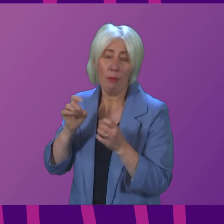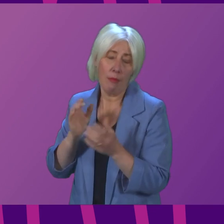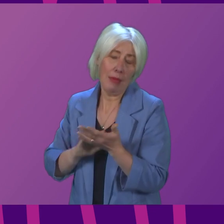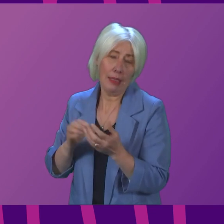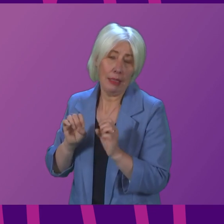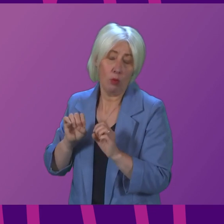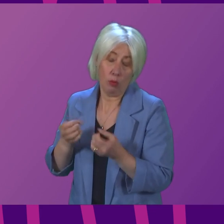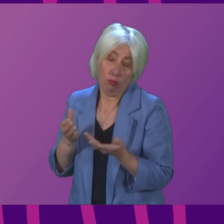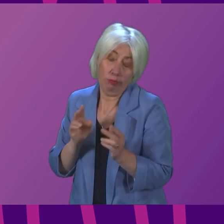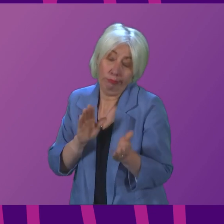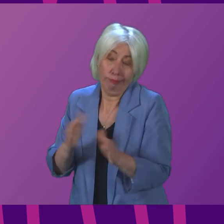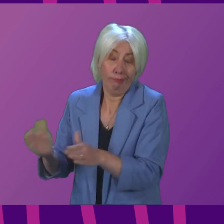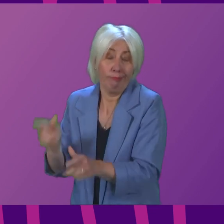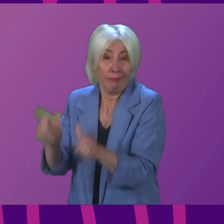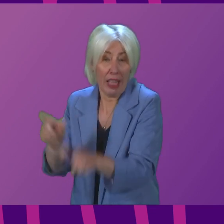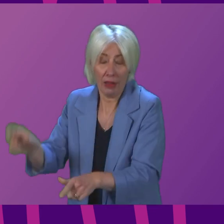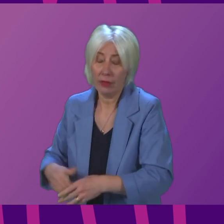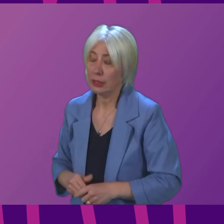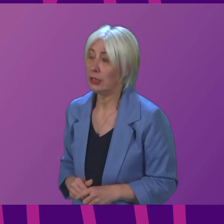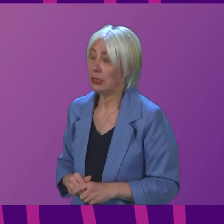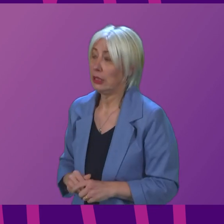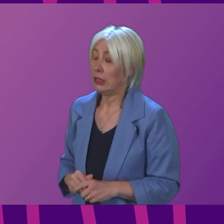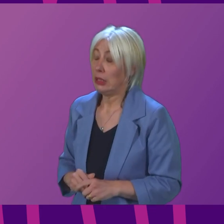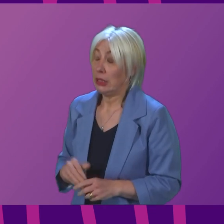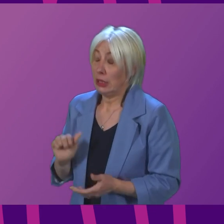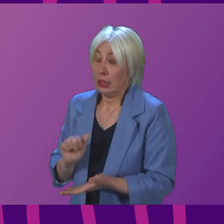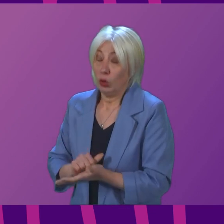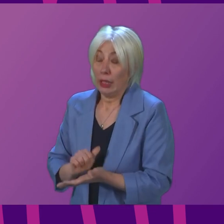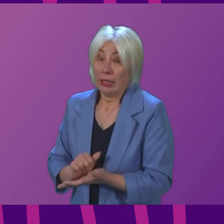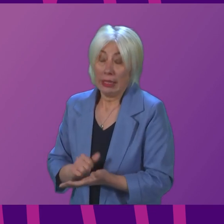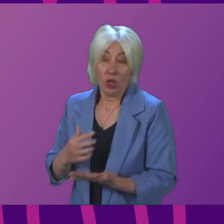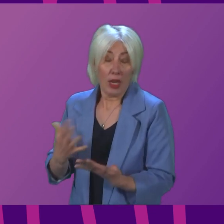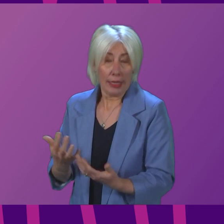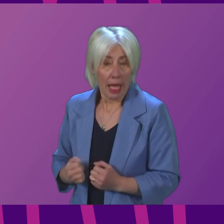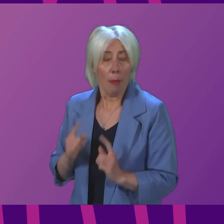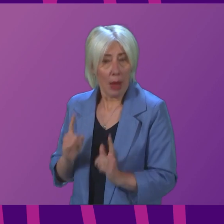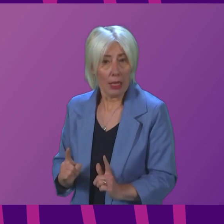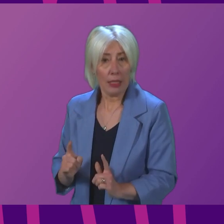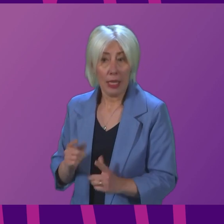No, I do not accept that. However, those matters will now, rightly and properly, be scrutinised by the public inquiry